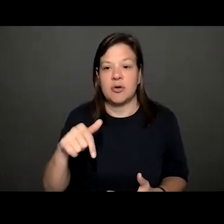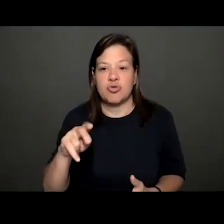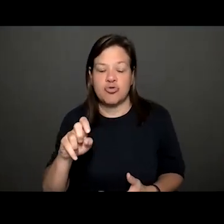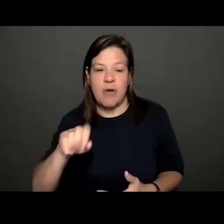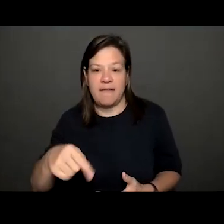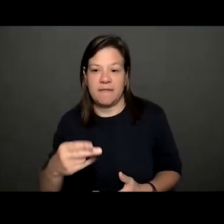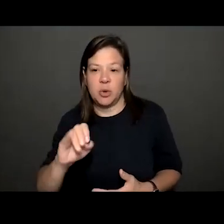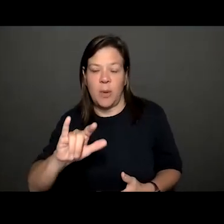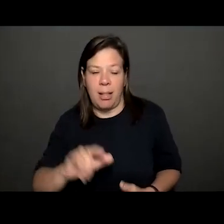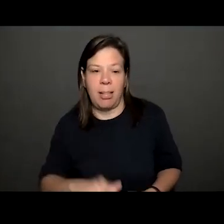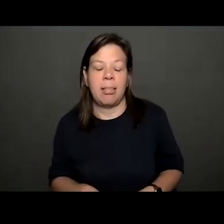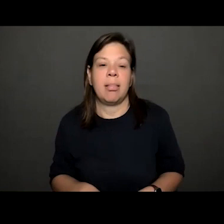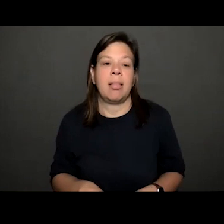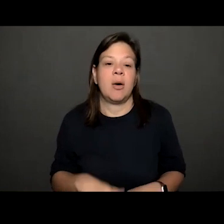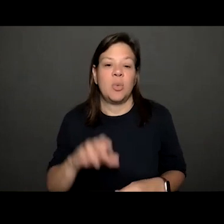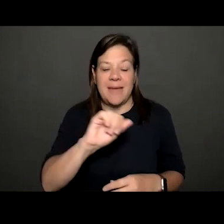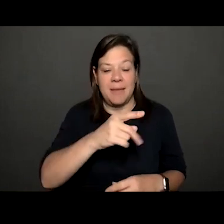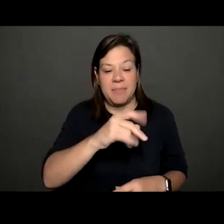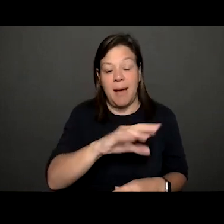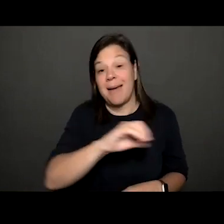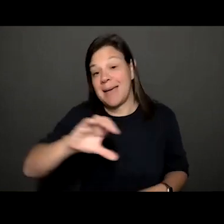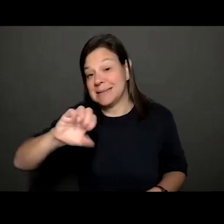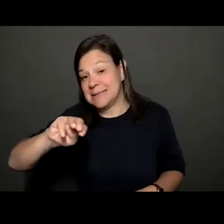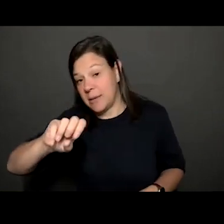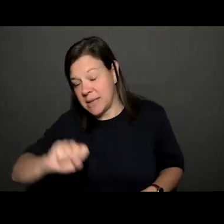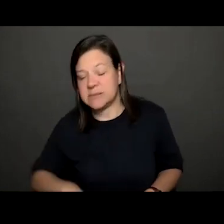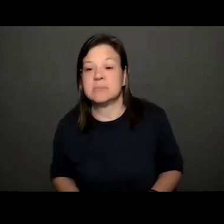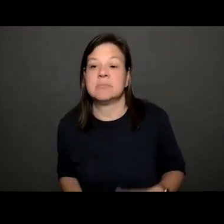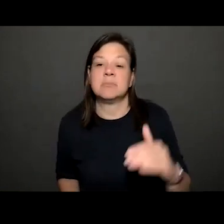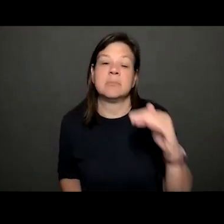SHOWED YOU HOW YOU CAN BUILD DYNAMIC PAGES WITH CRM